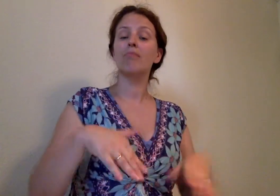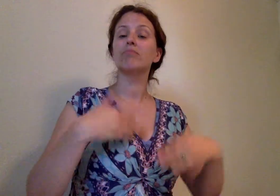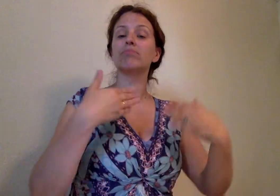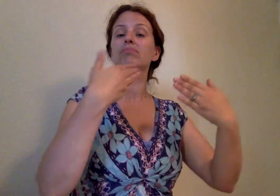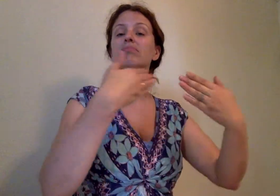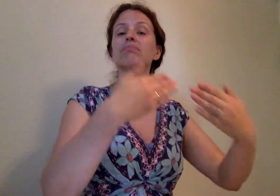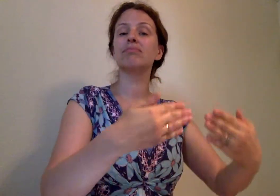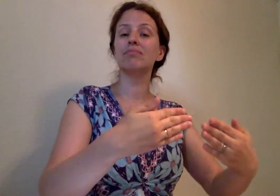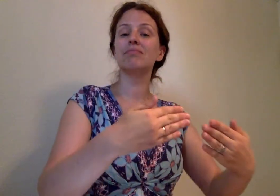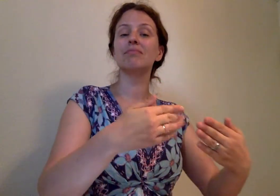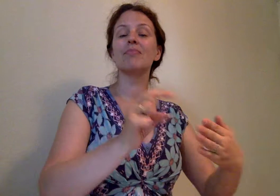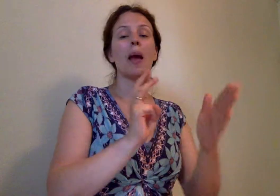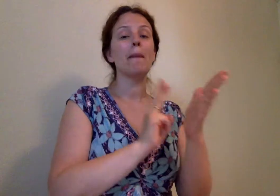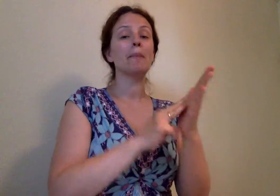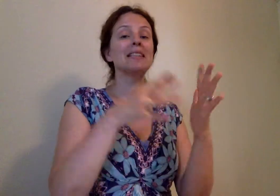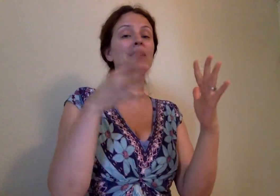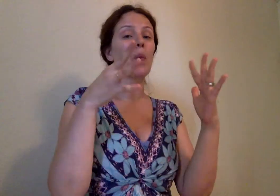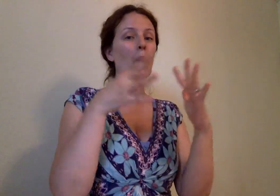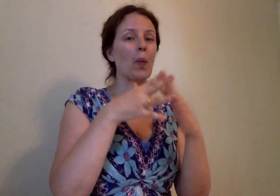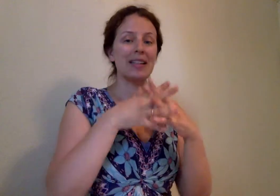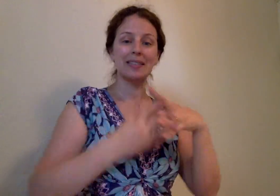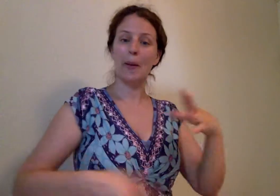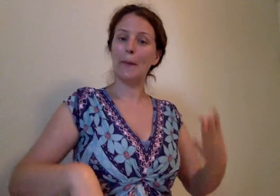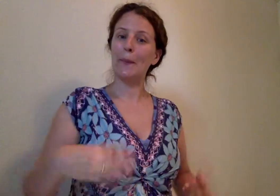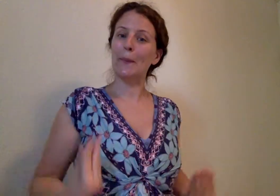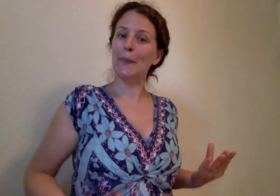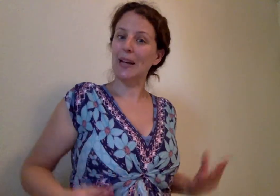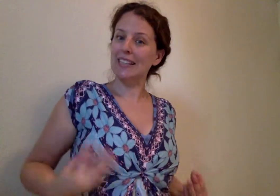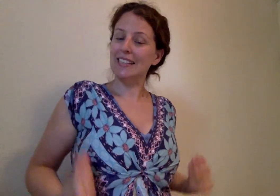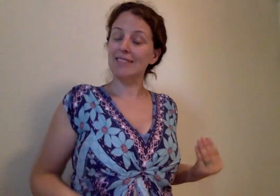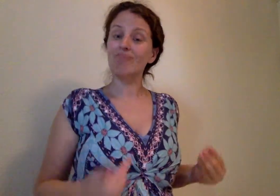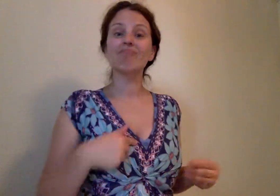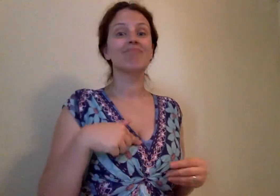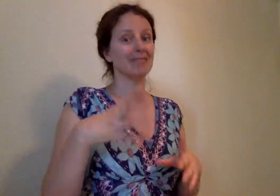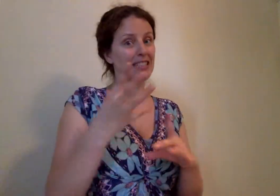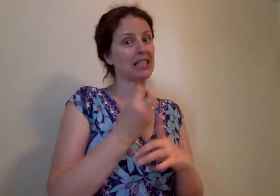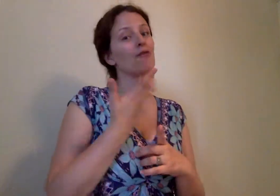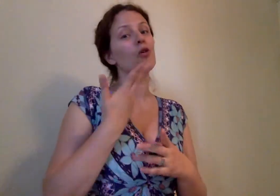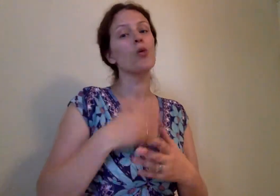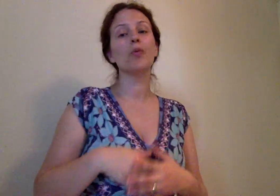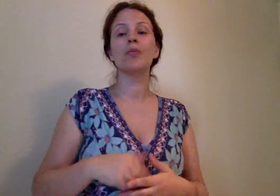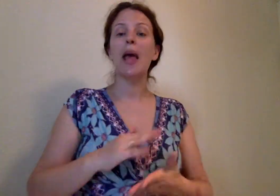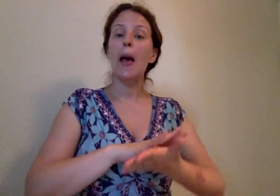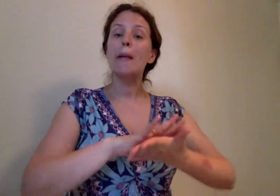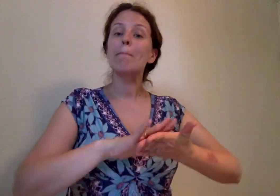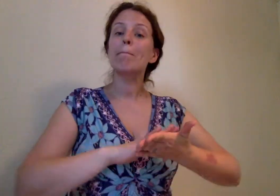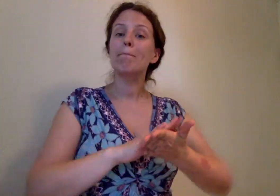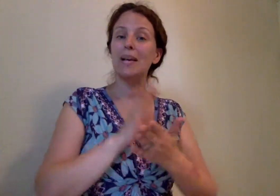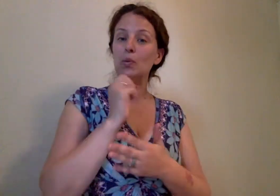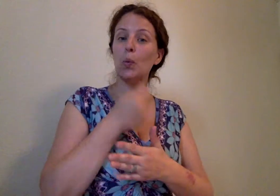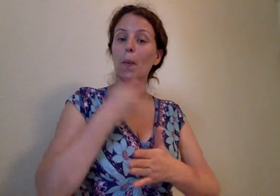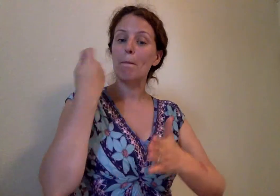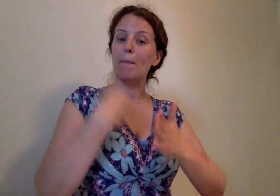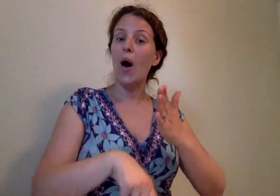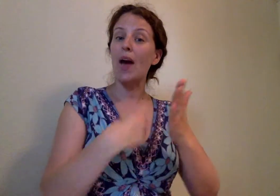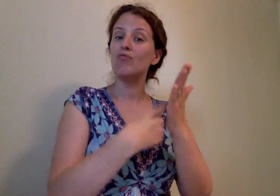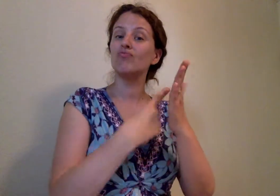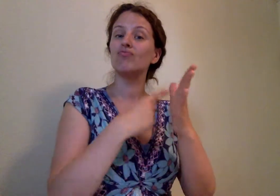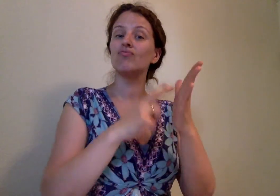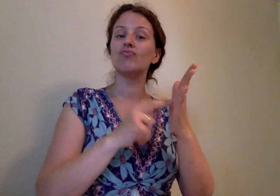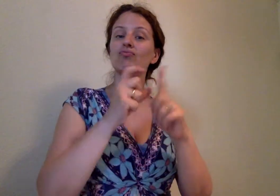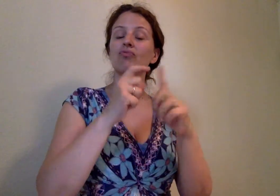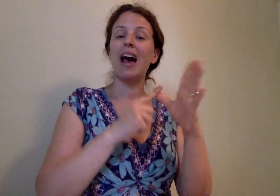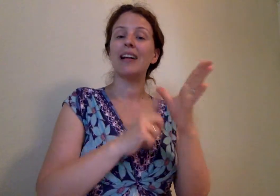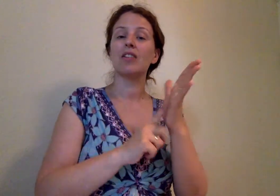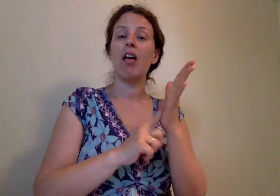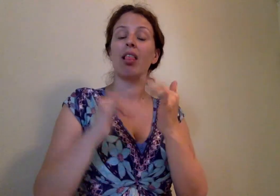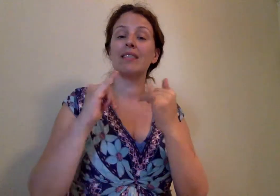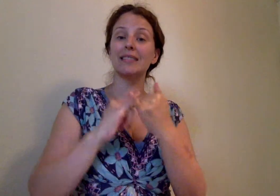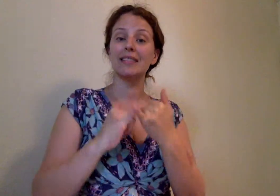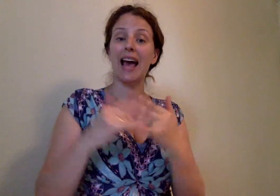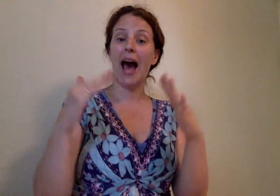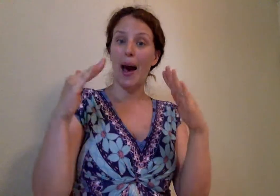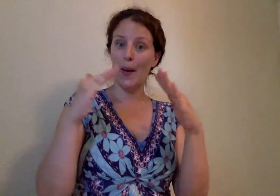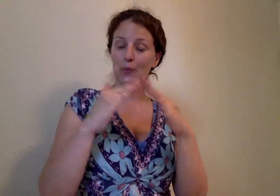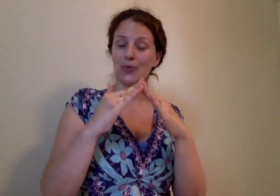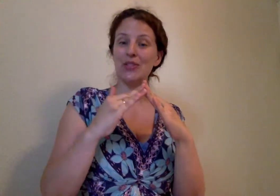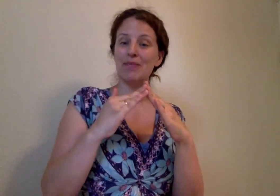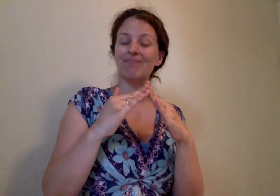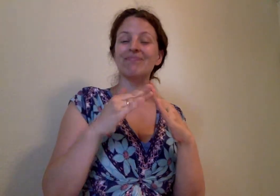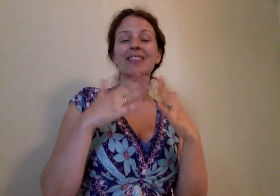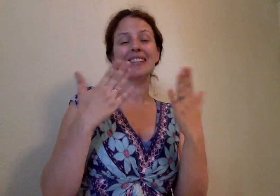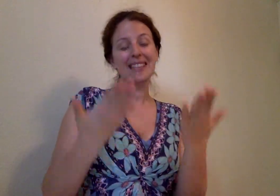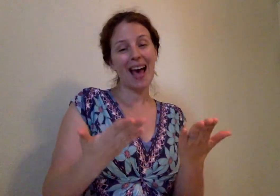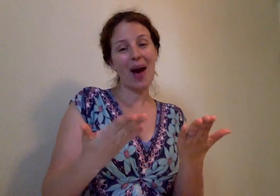But overtime Mr Weston was success and was able to buy Randalls house,